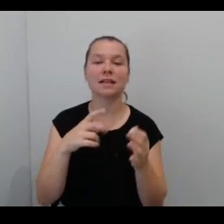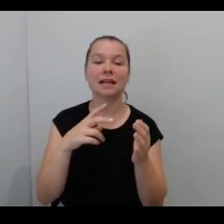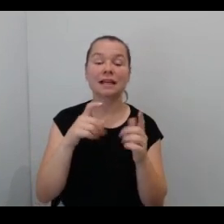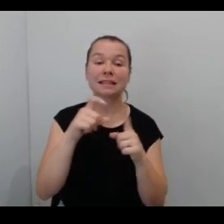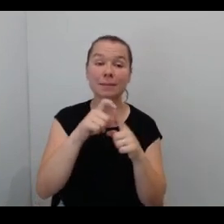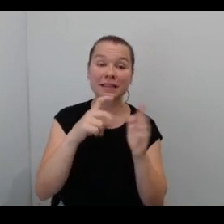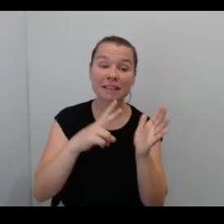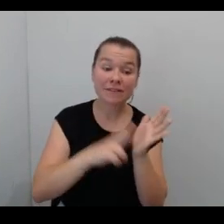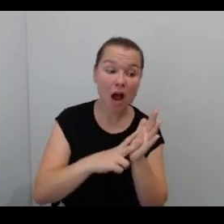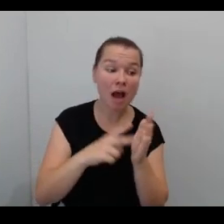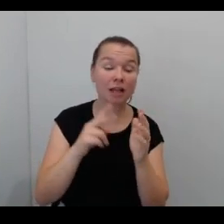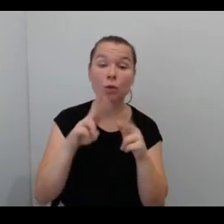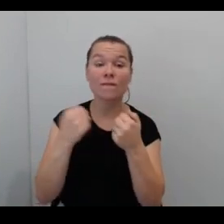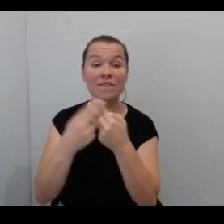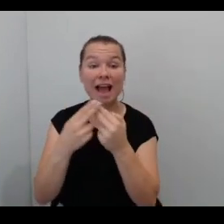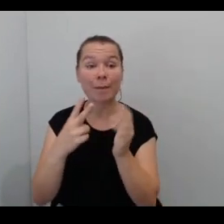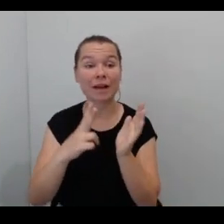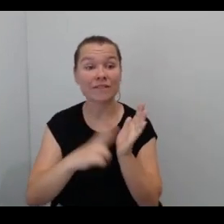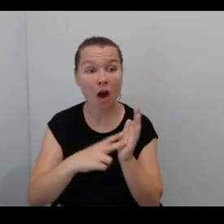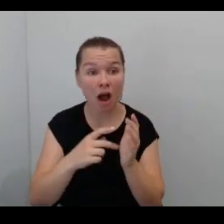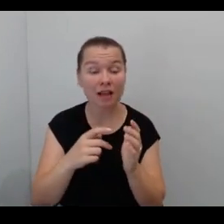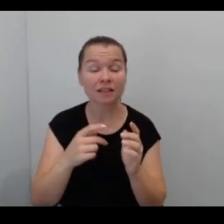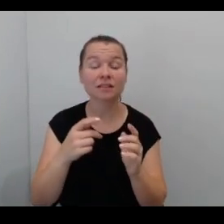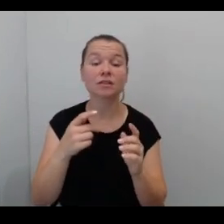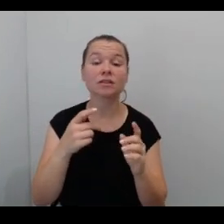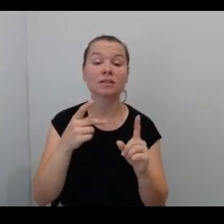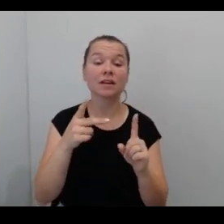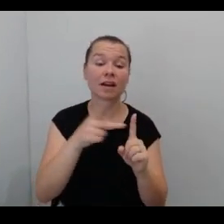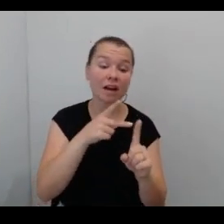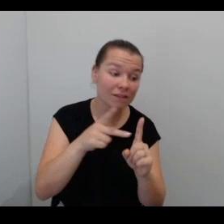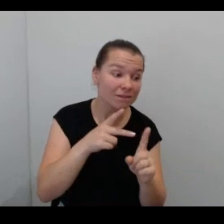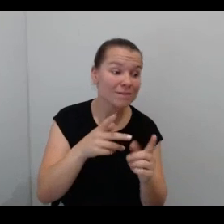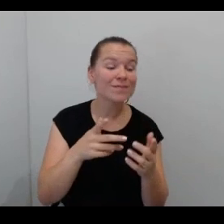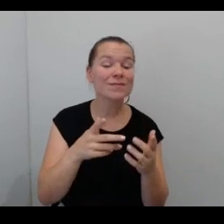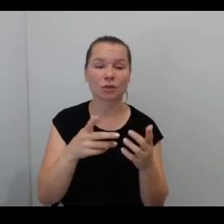I might touch on a couple of those questions, if that's okay. Sure.